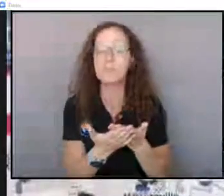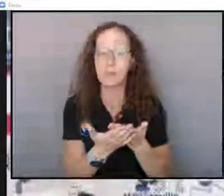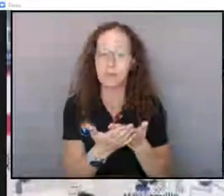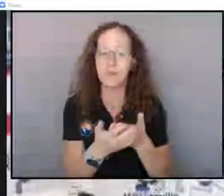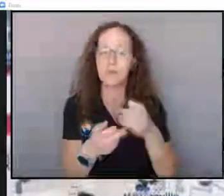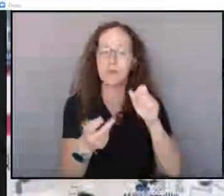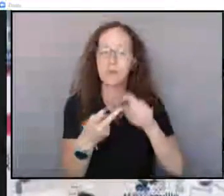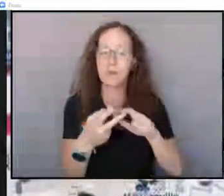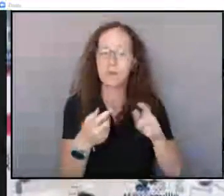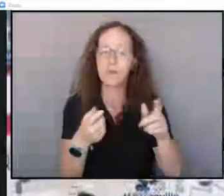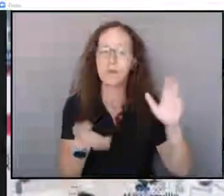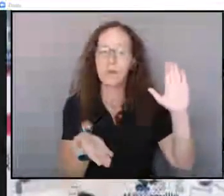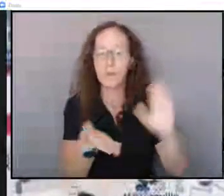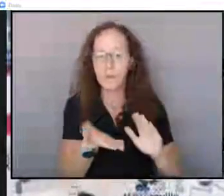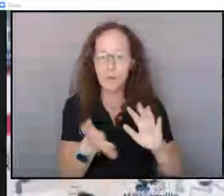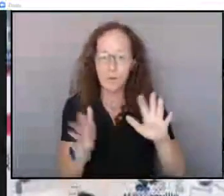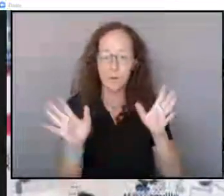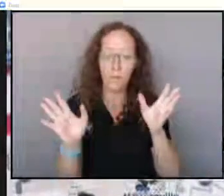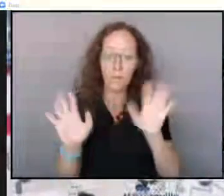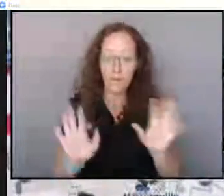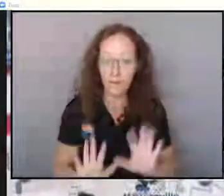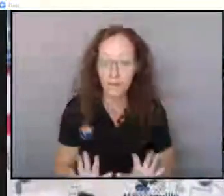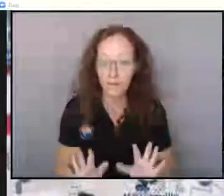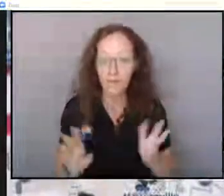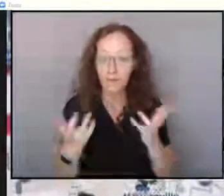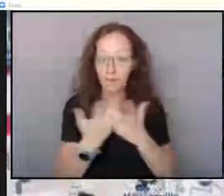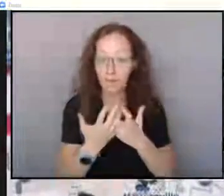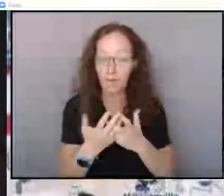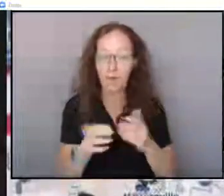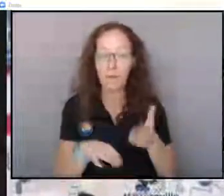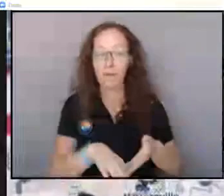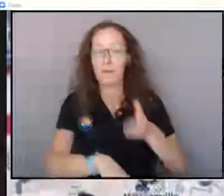LET'S GO TO THE EAST SIDE, THE SOUTH PORTION, THE AREA